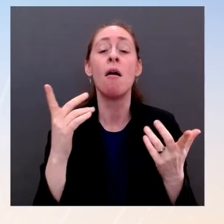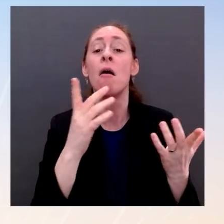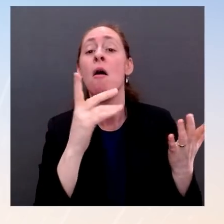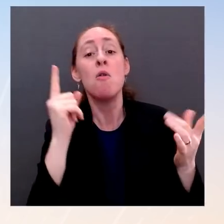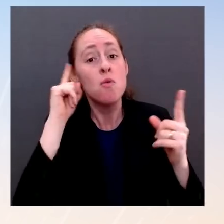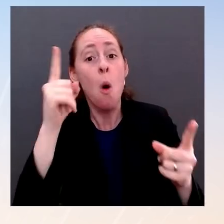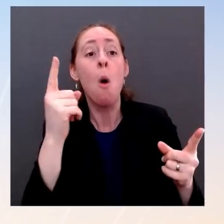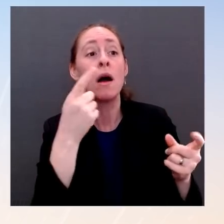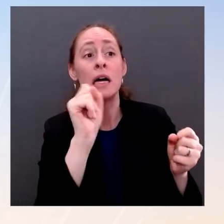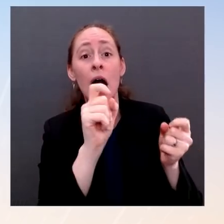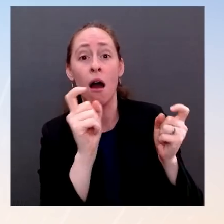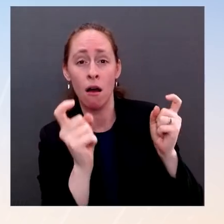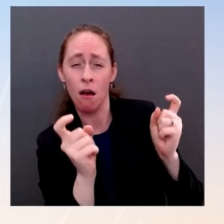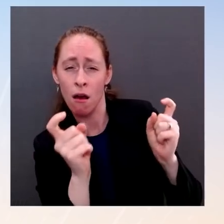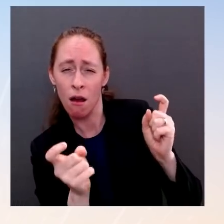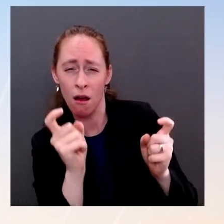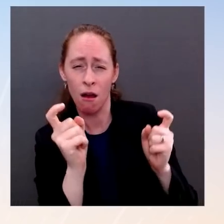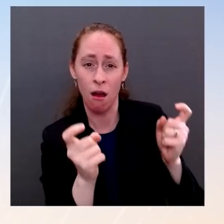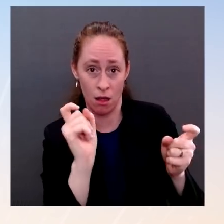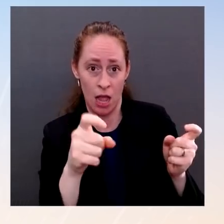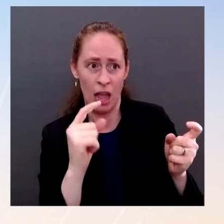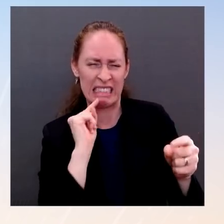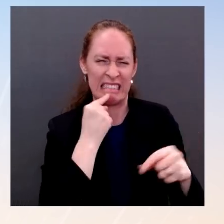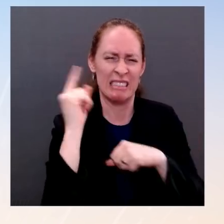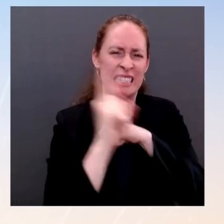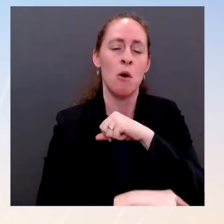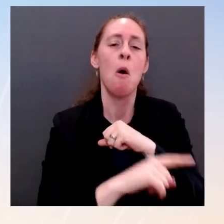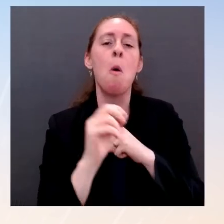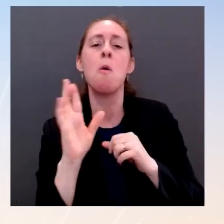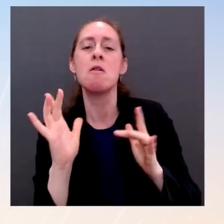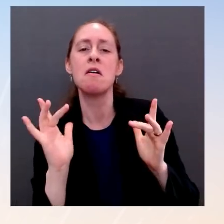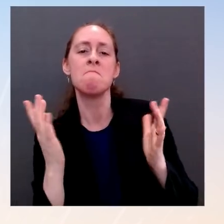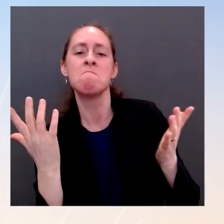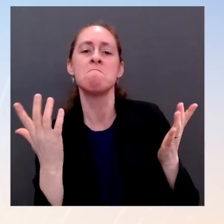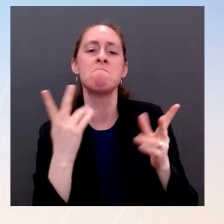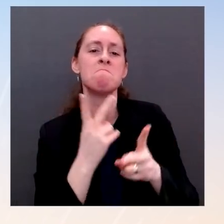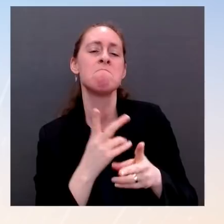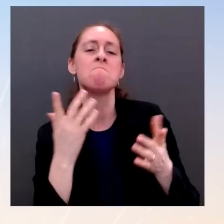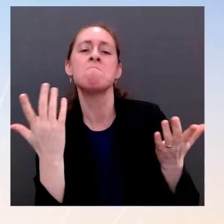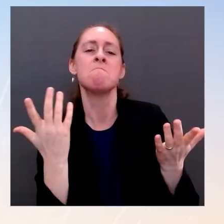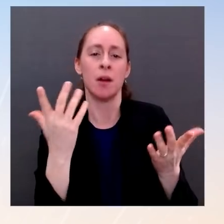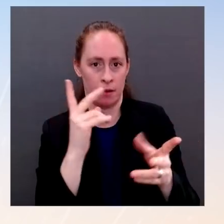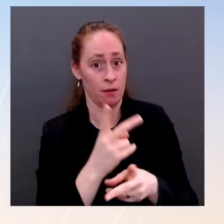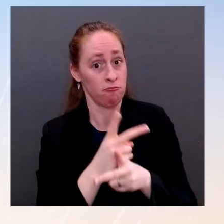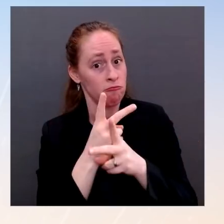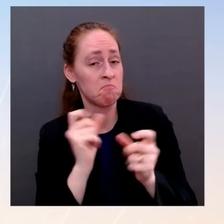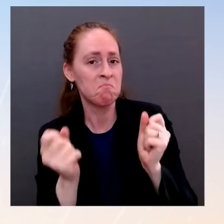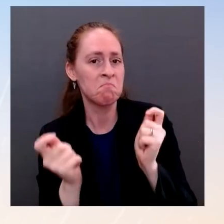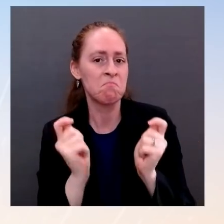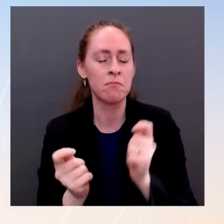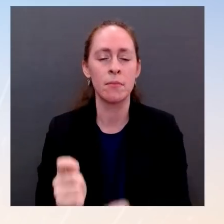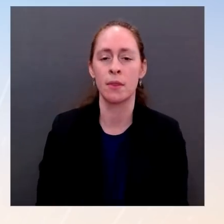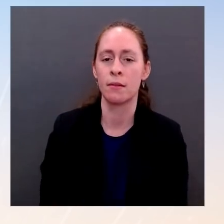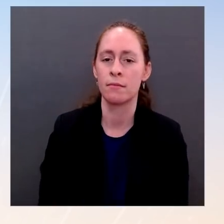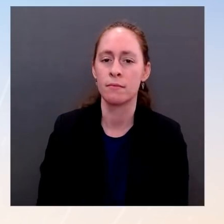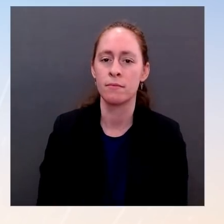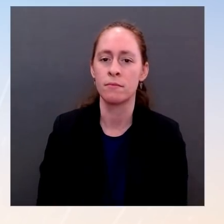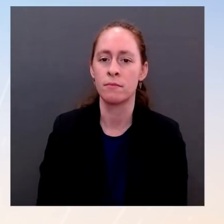and to limit unwanted spillovers to the U.S. and global economy. We're also prepared to impose powerful export controls